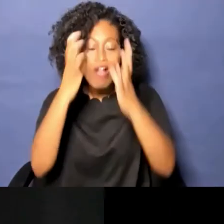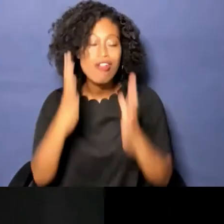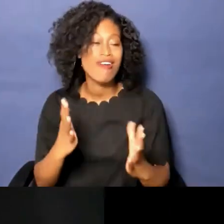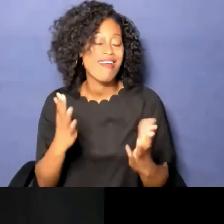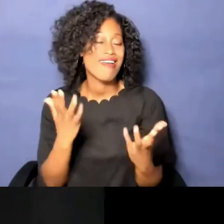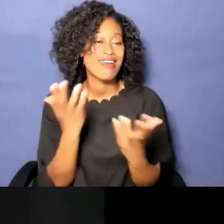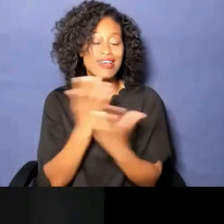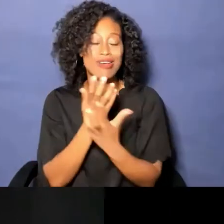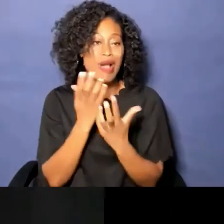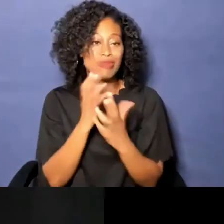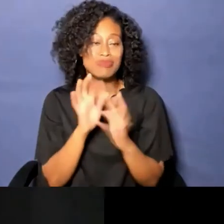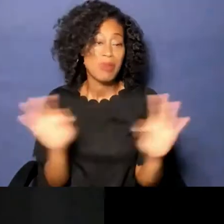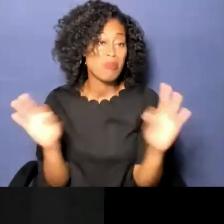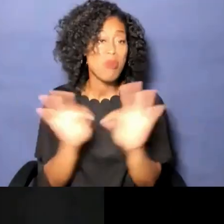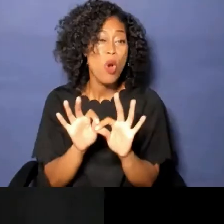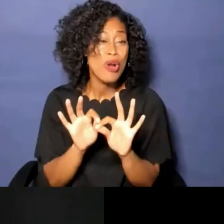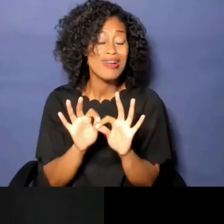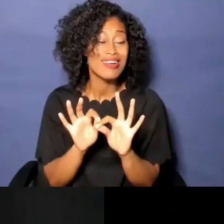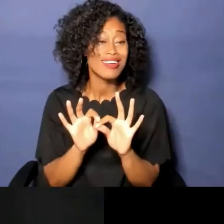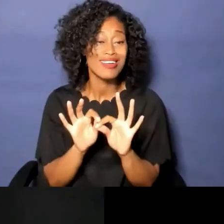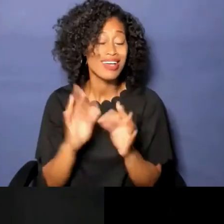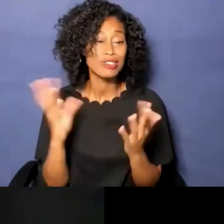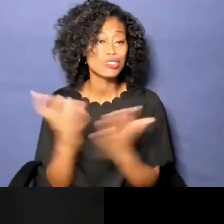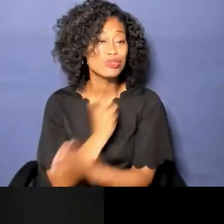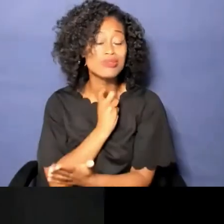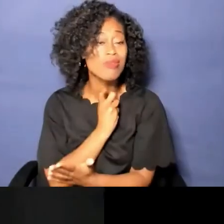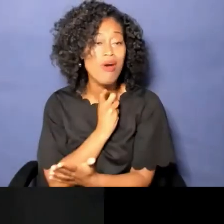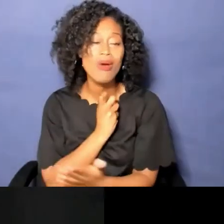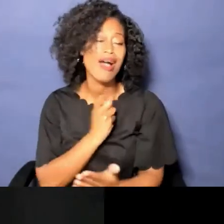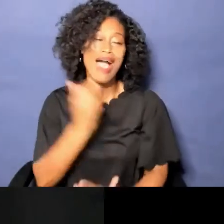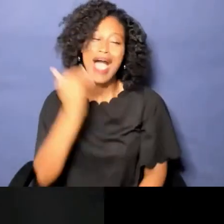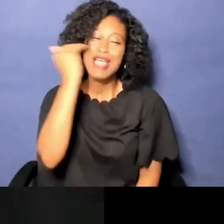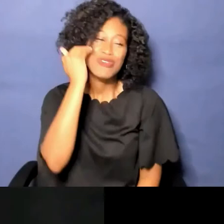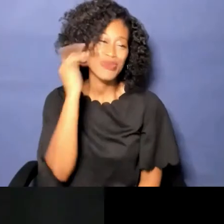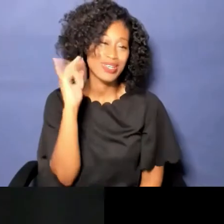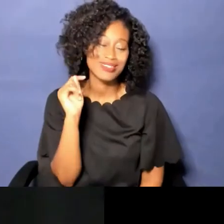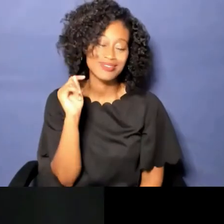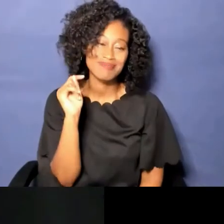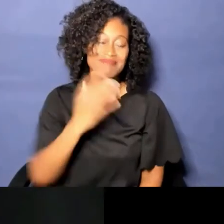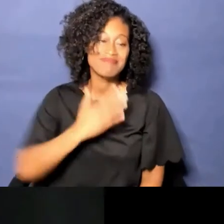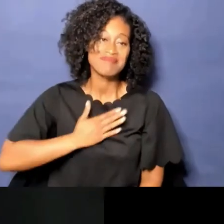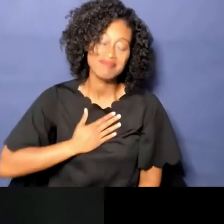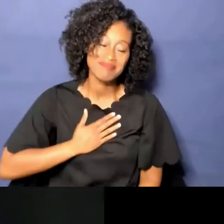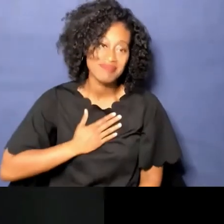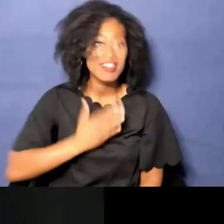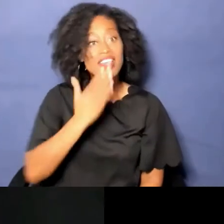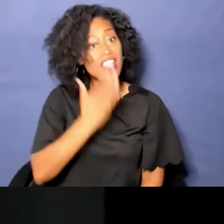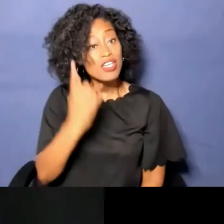I knew it would be. I thank you for generously inspiring me when I was a PhD student more than